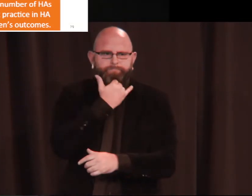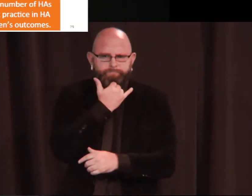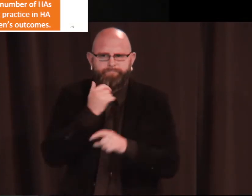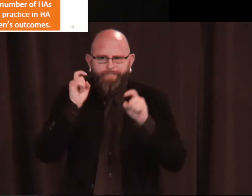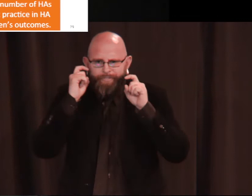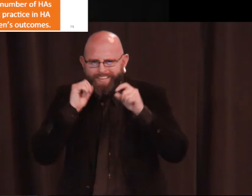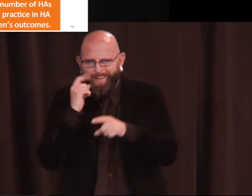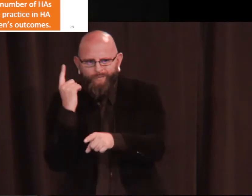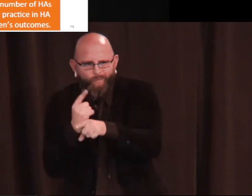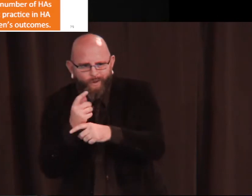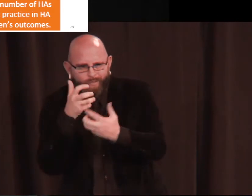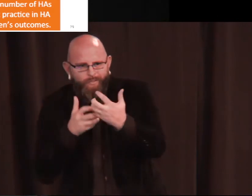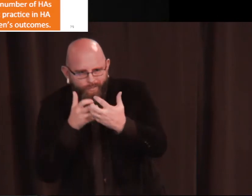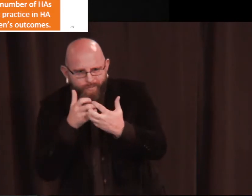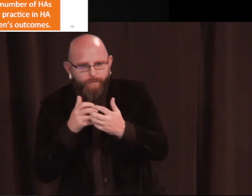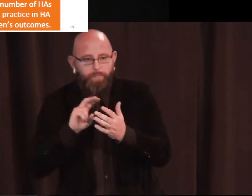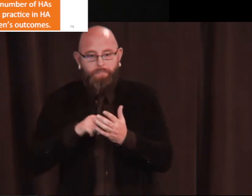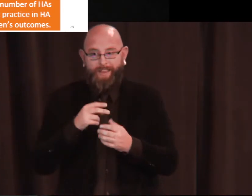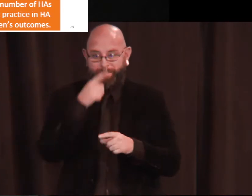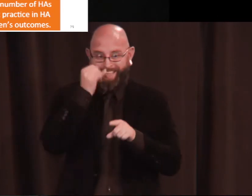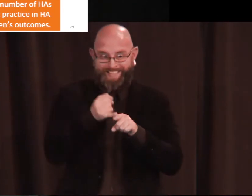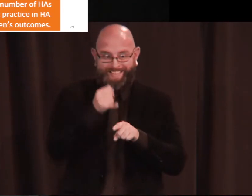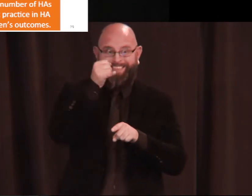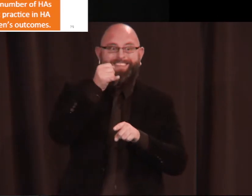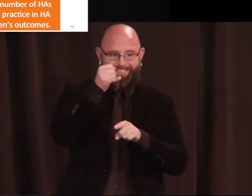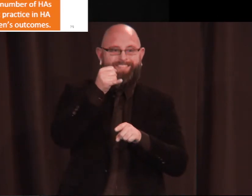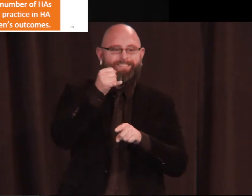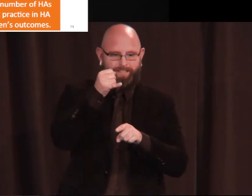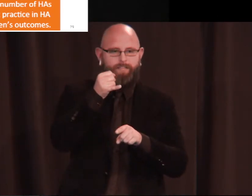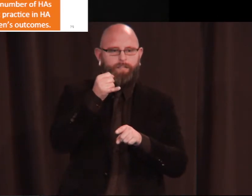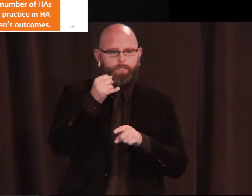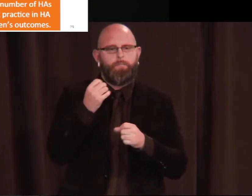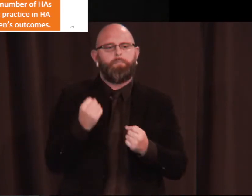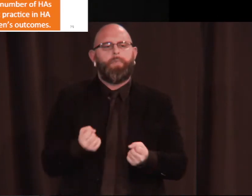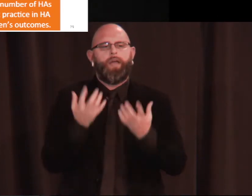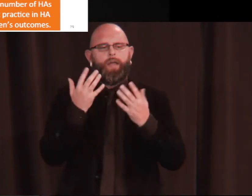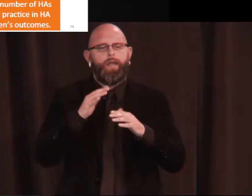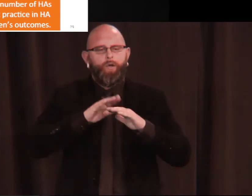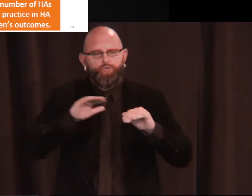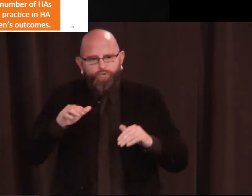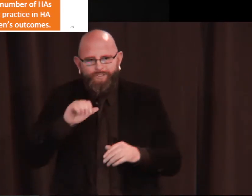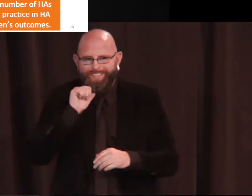because we didn't have a lot of kids who were overfit, who were receiving more amplification than they needed,